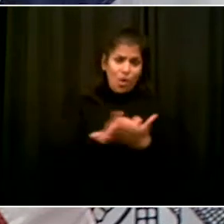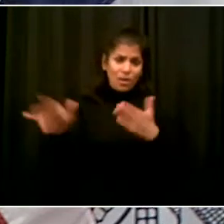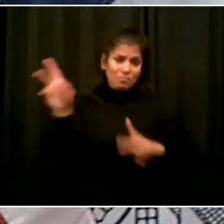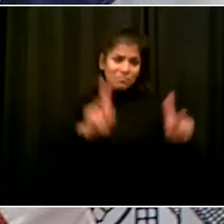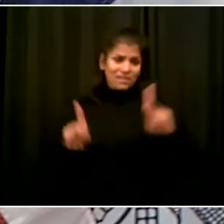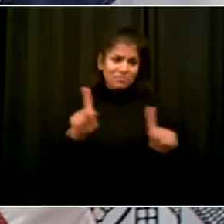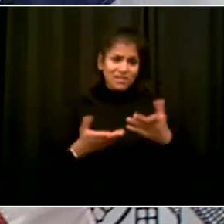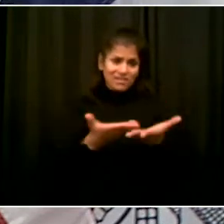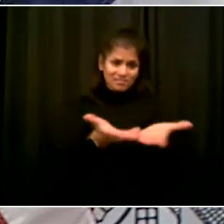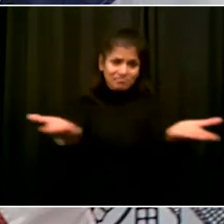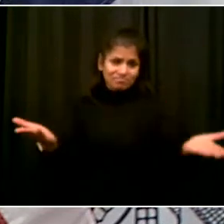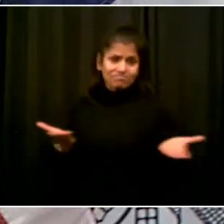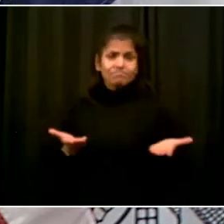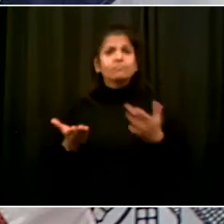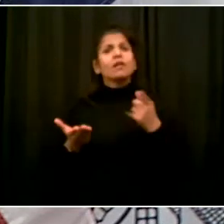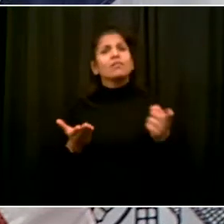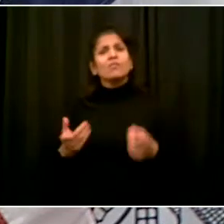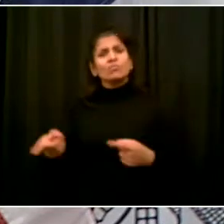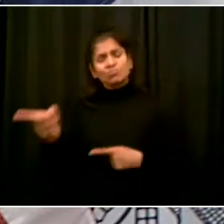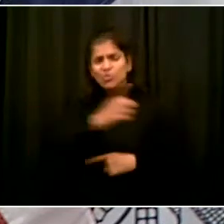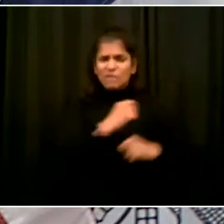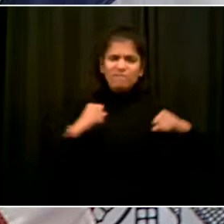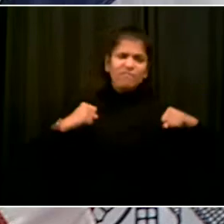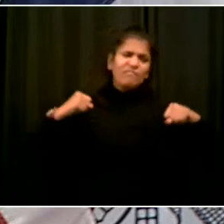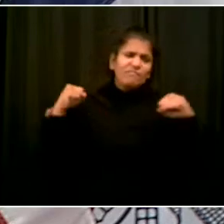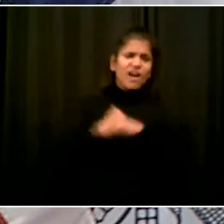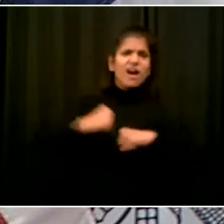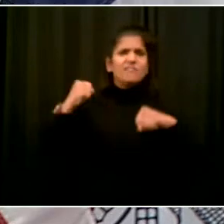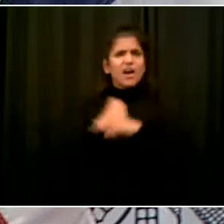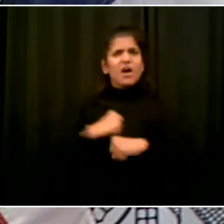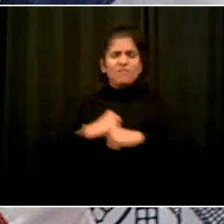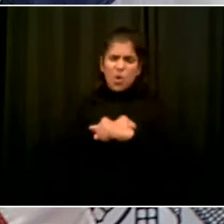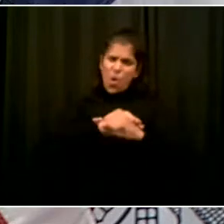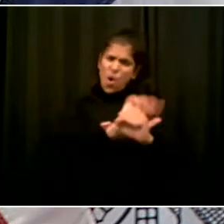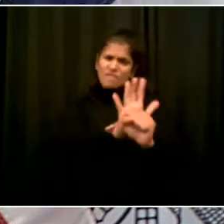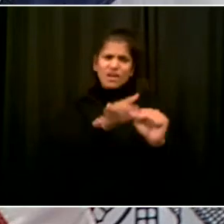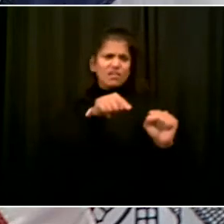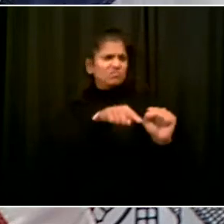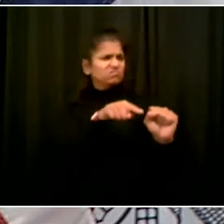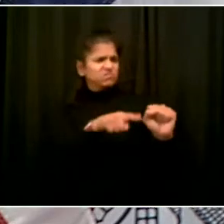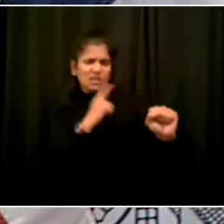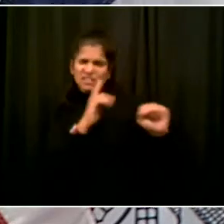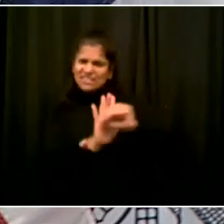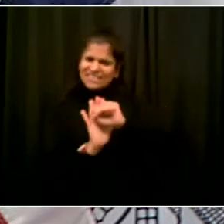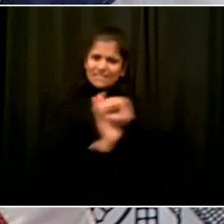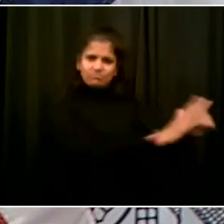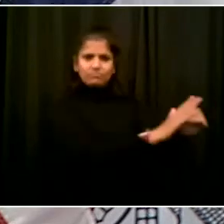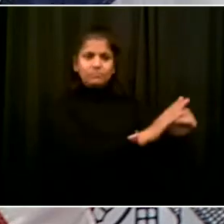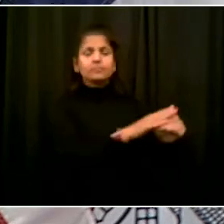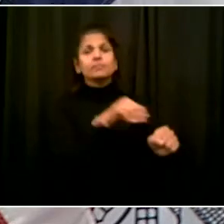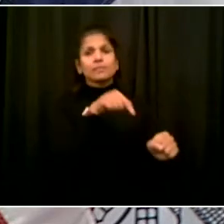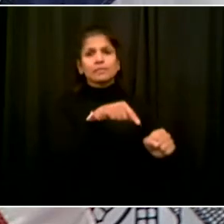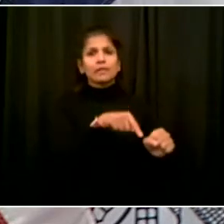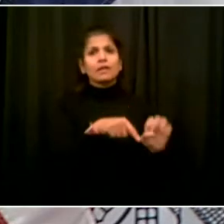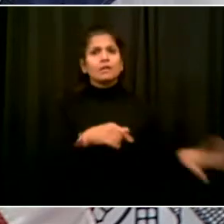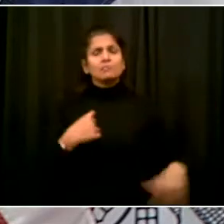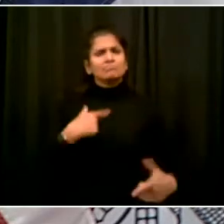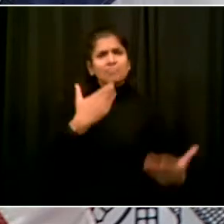MAYOR DINKINS. I WANT TO EXPRESS MY THANKS TO